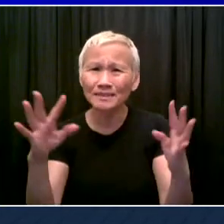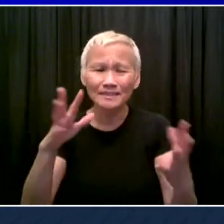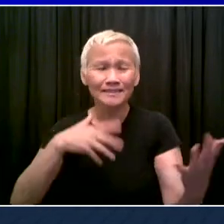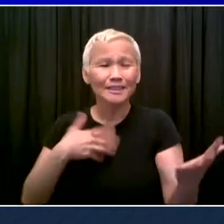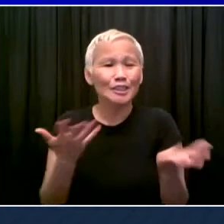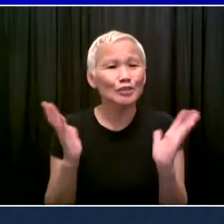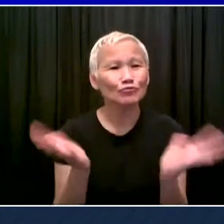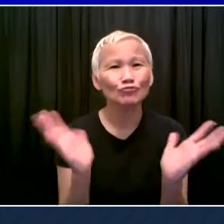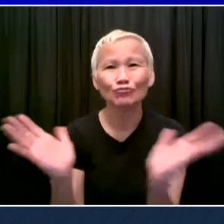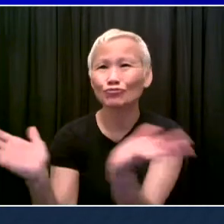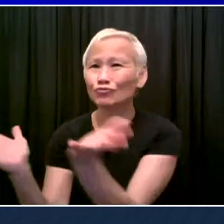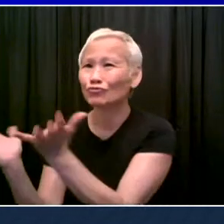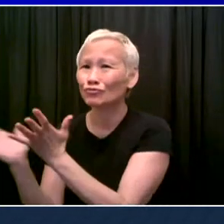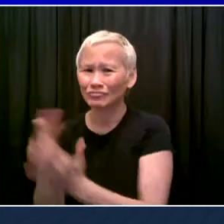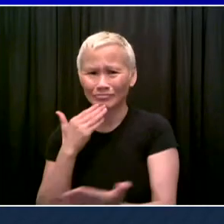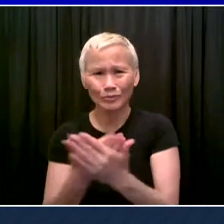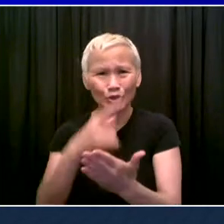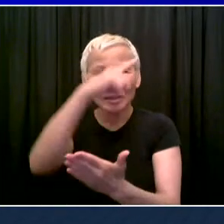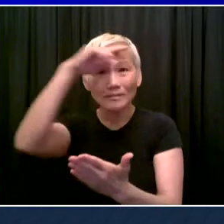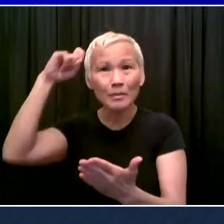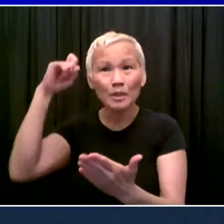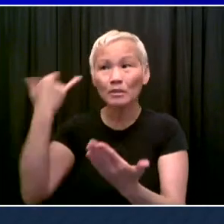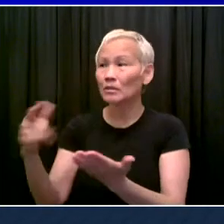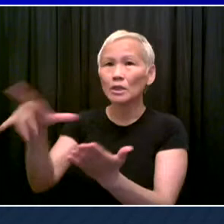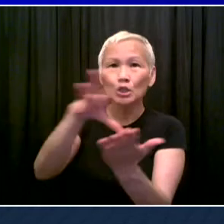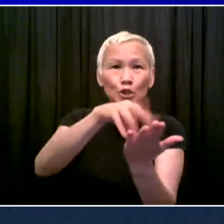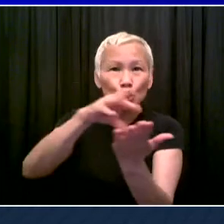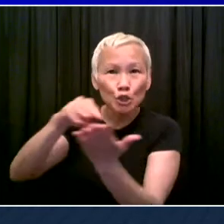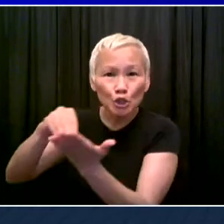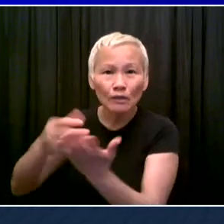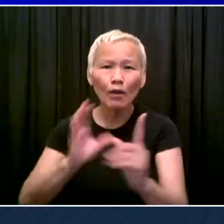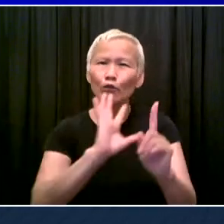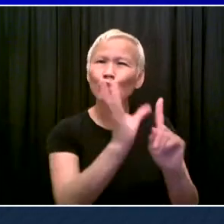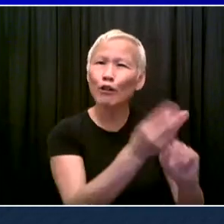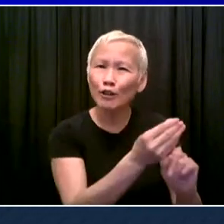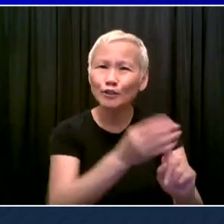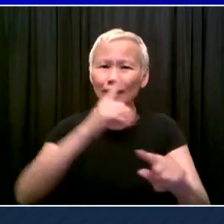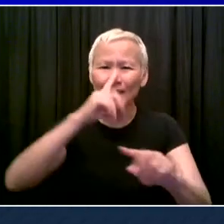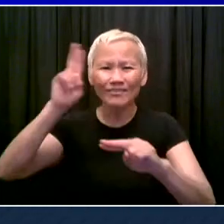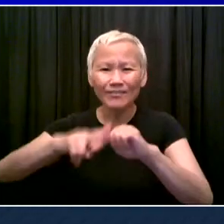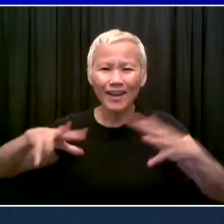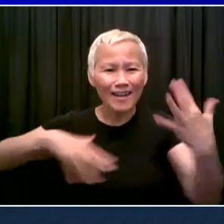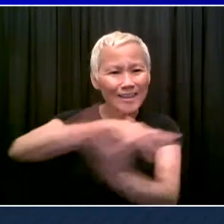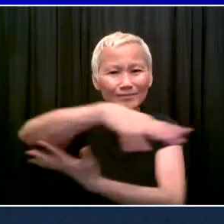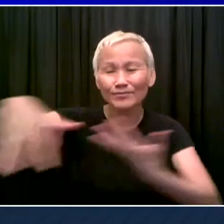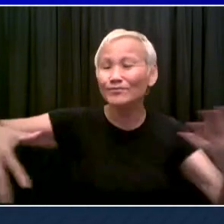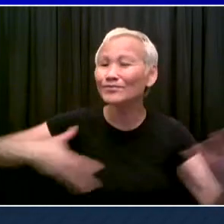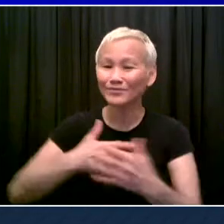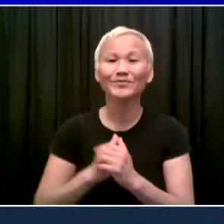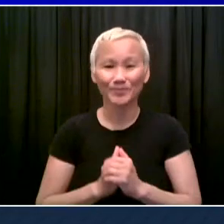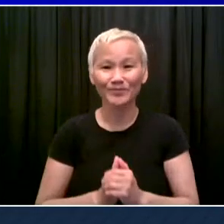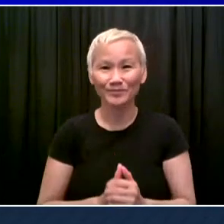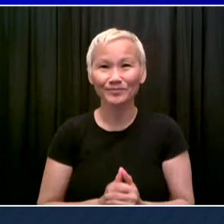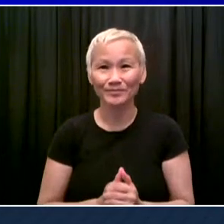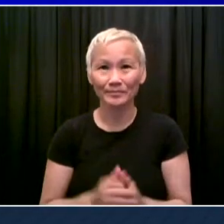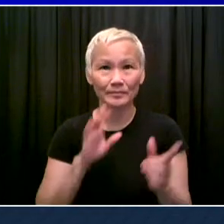COMMISOSINER AND IT WAS JUST BEAUTIFUL TO SEE KIDS COMING BACK AND GETTING